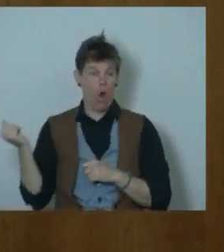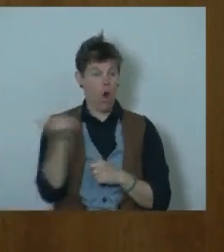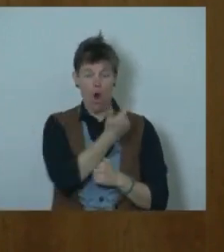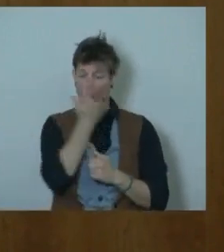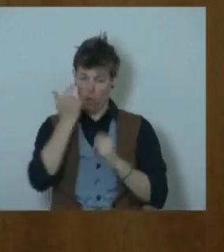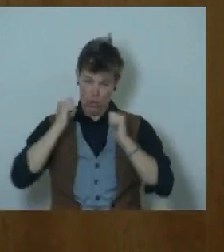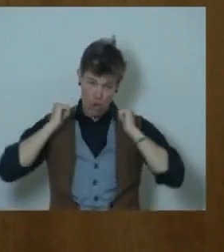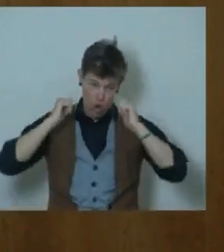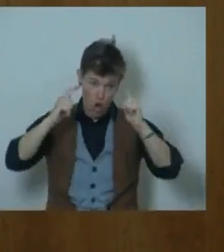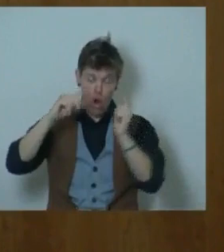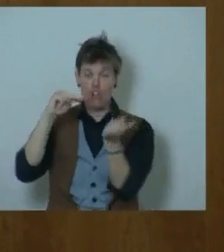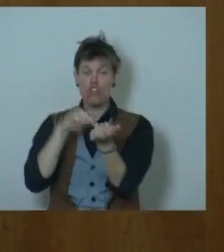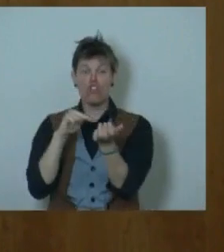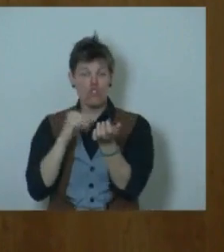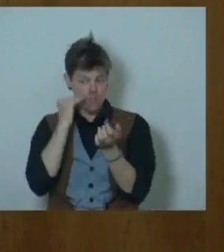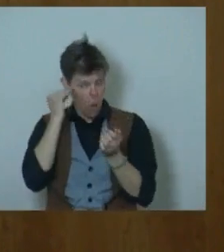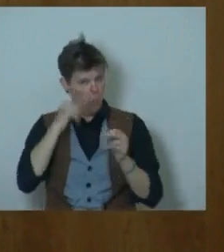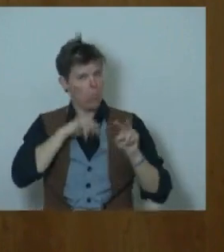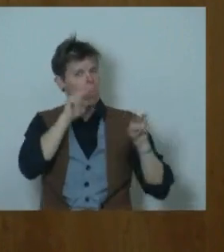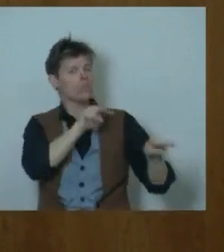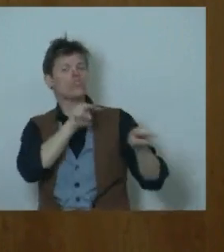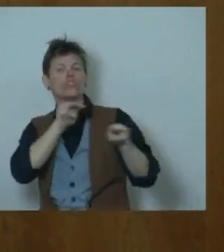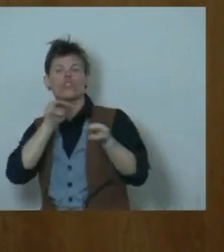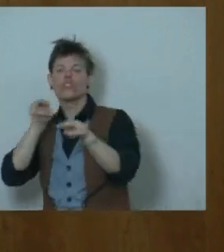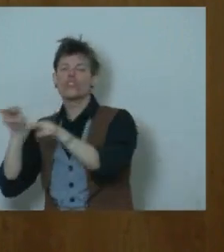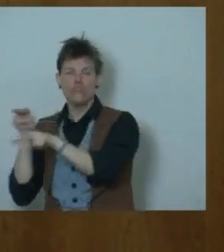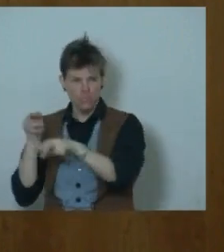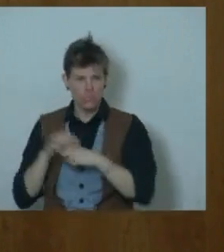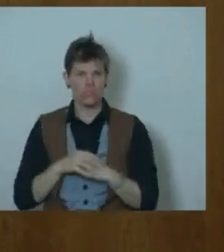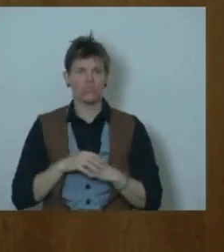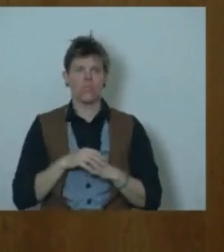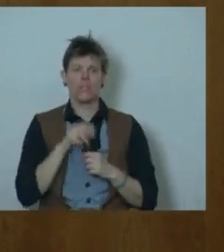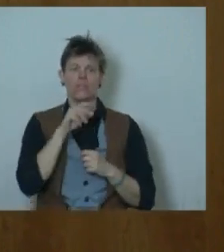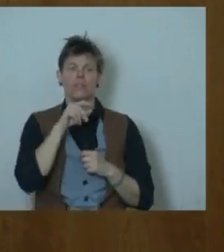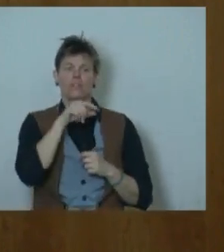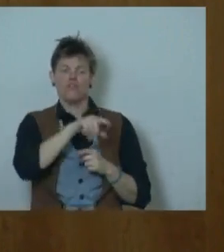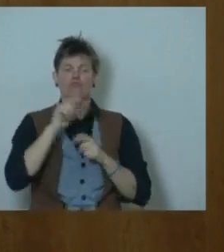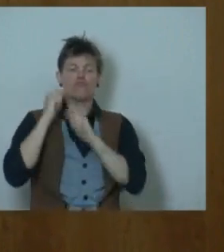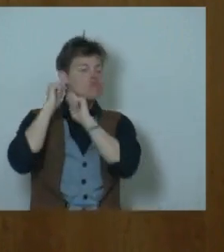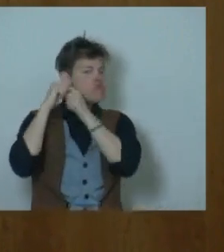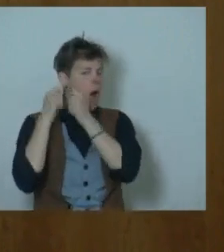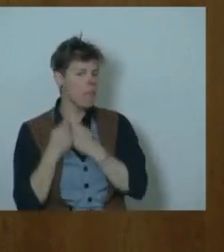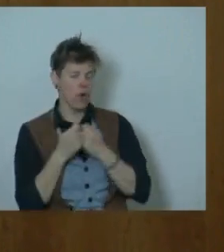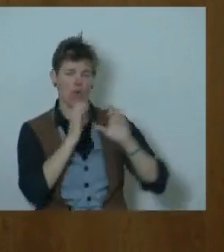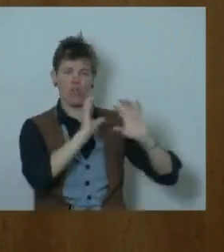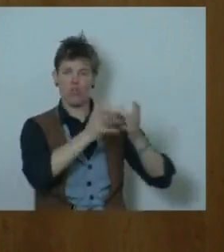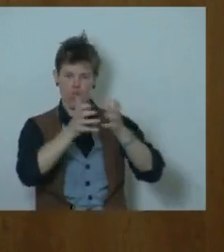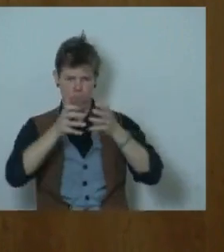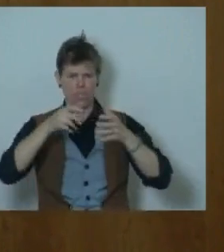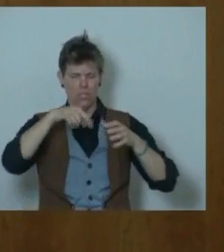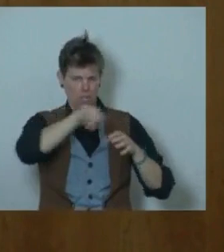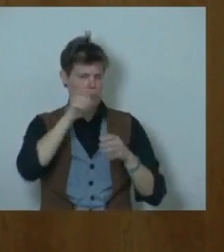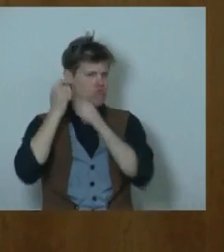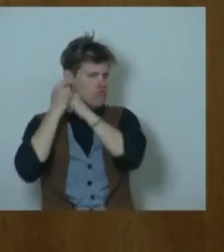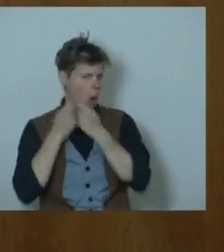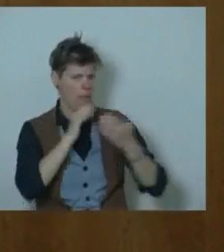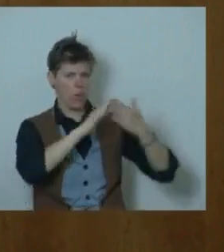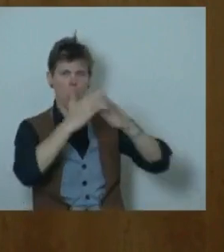WE PROVIDE THE KITS, ASSISTANCE, BUT ALL 74 ARE NOW CONDUCTING THEIR OWN SURVEILLANCE. WE MOVED INTO TRIBAL COMMUNITIES.